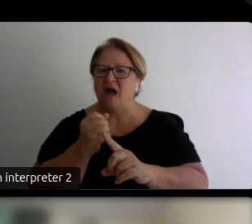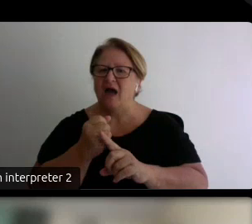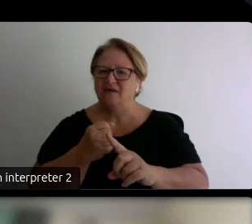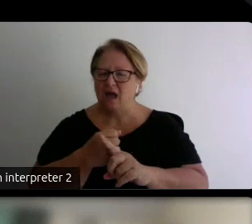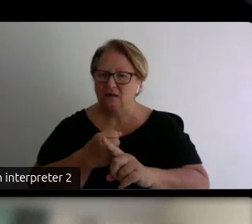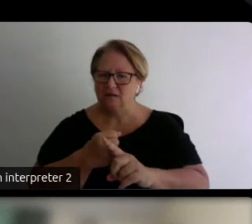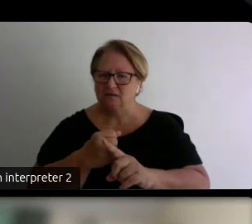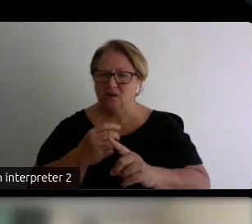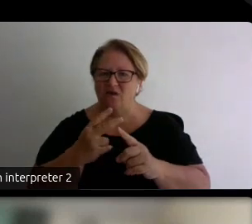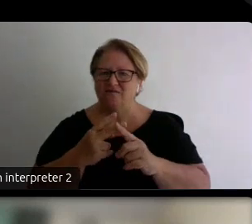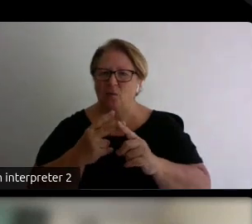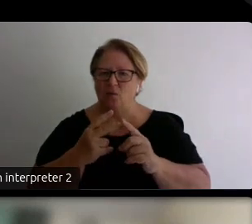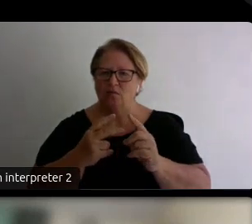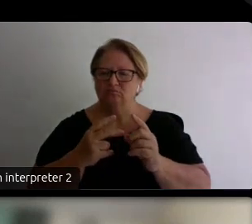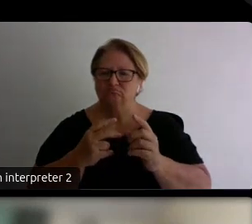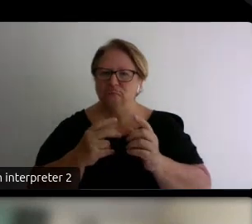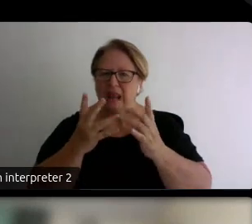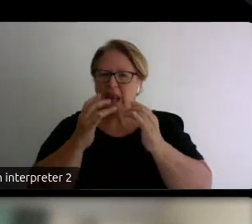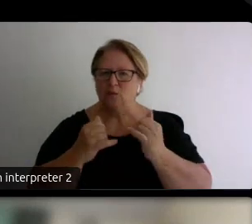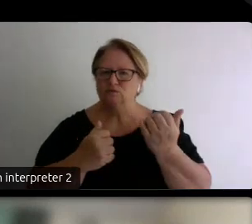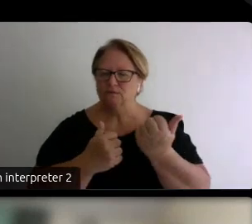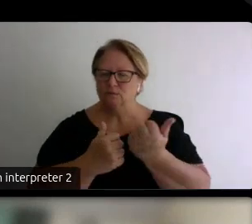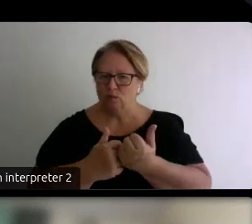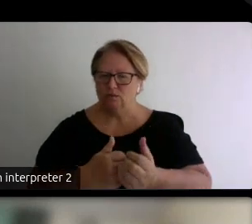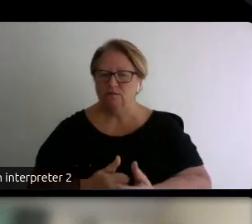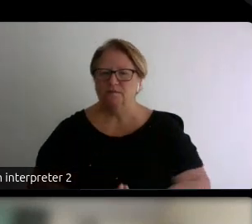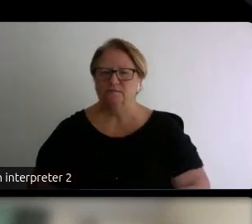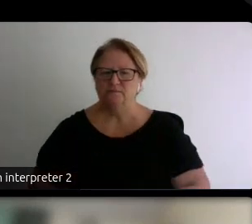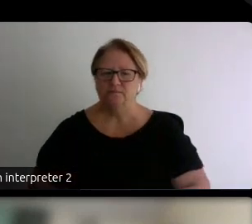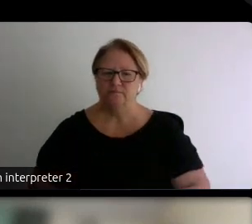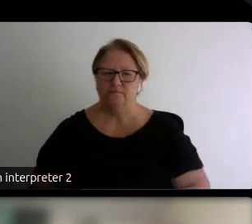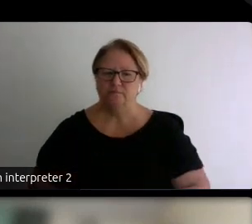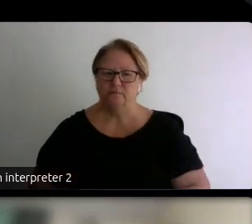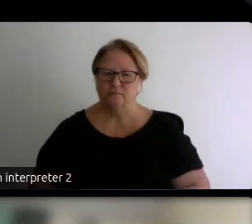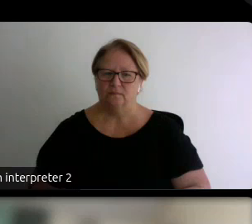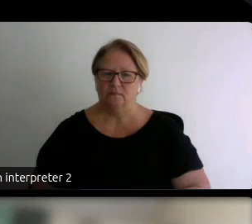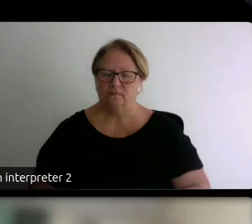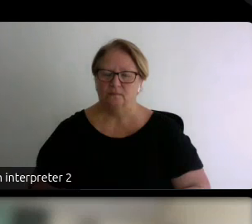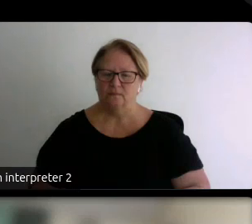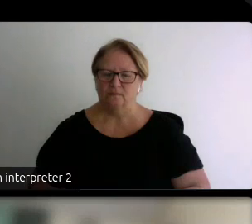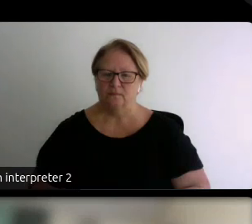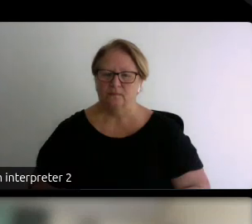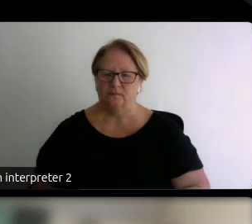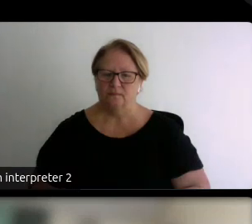uh legal support. So um it provides a critical uh support system for these vulnerable clients